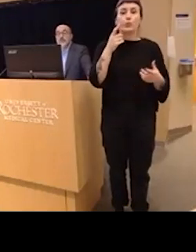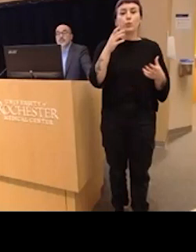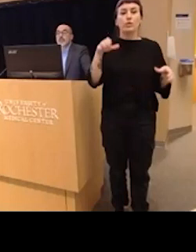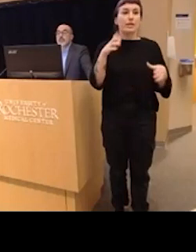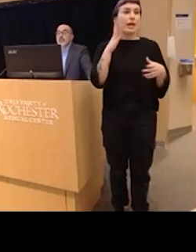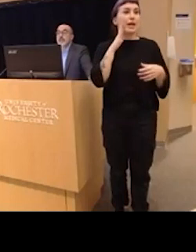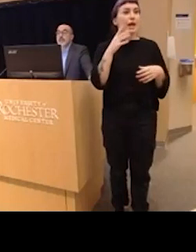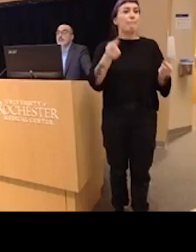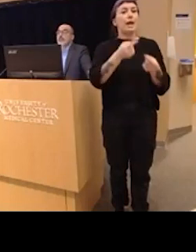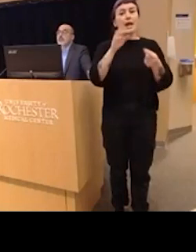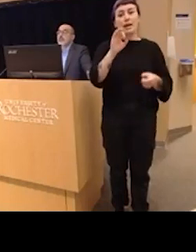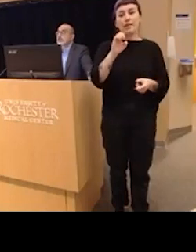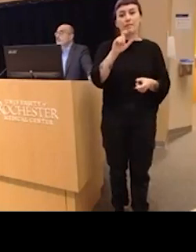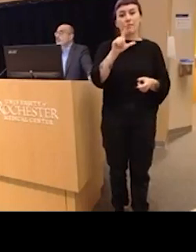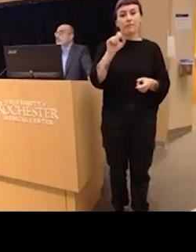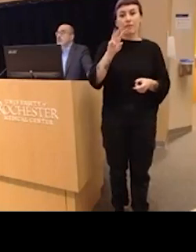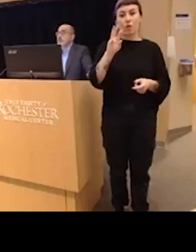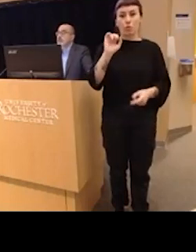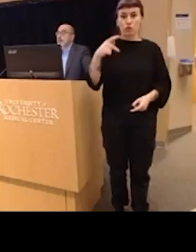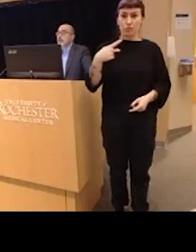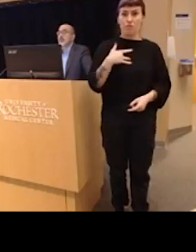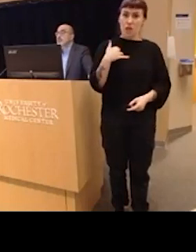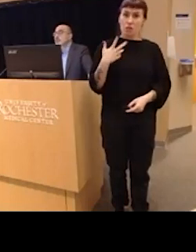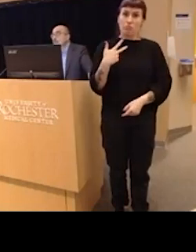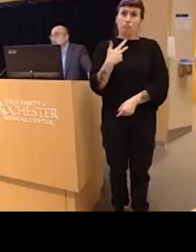Fellowship that and you feel an injection is appropriate sure do that but also do something